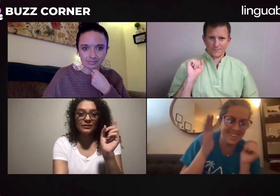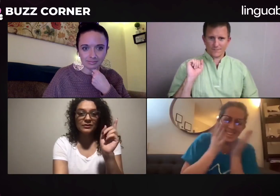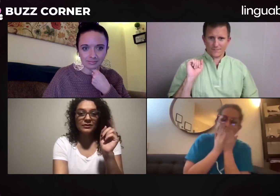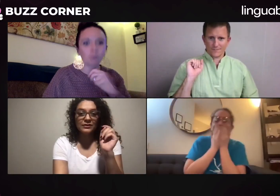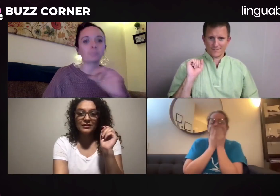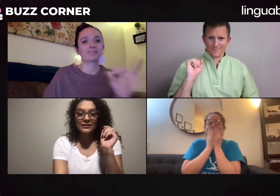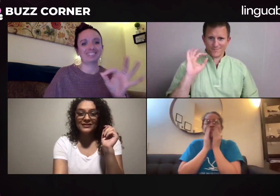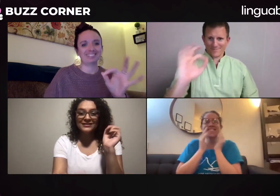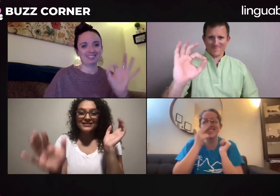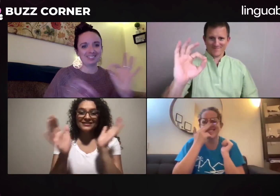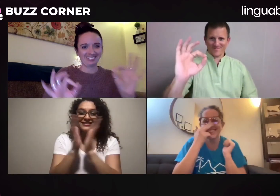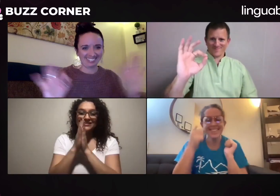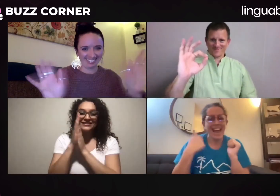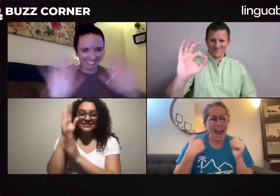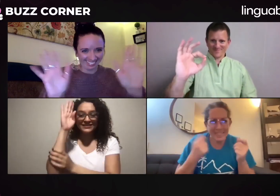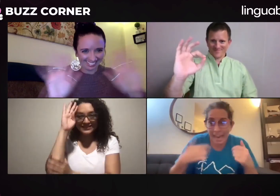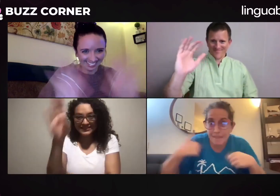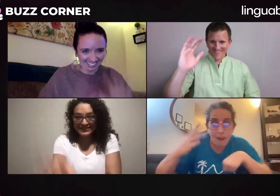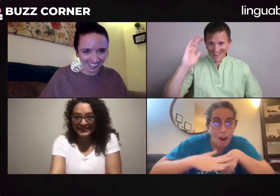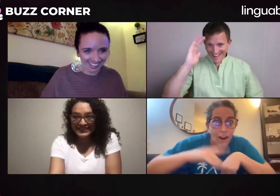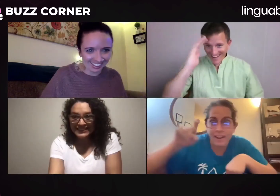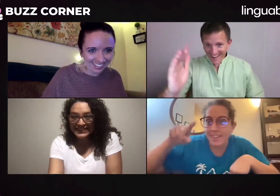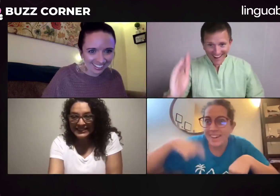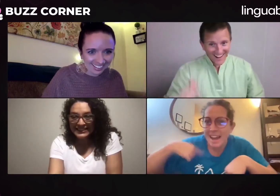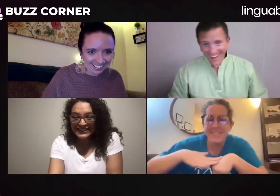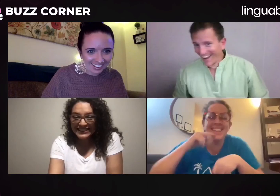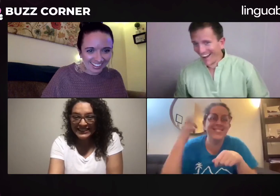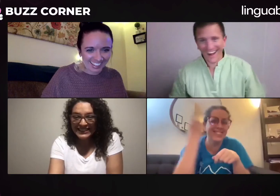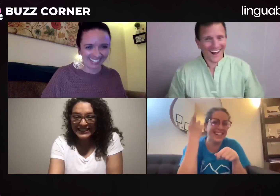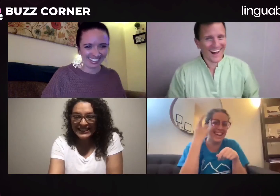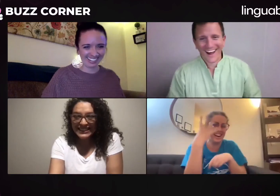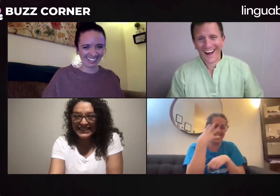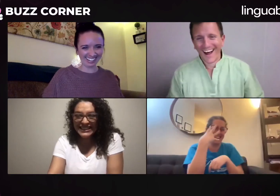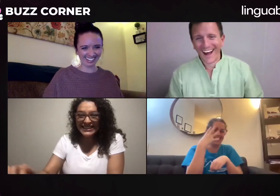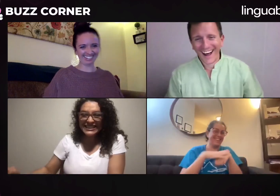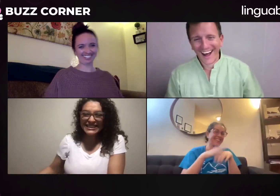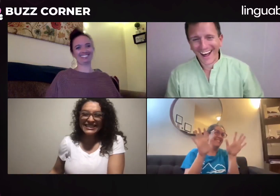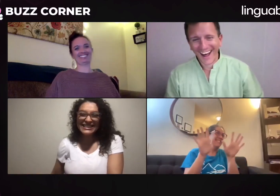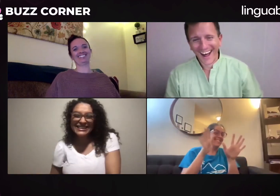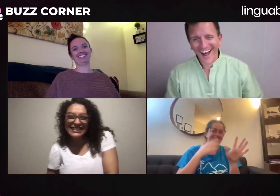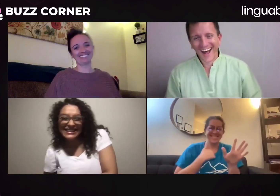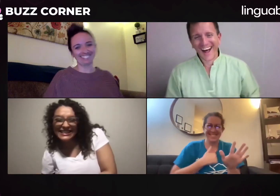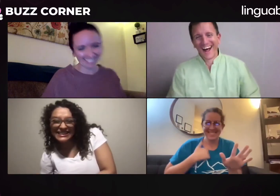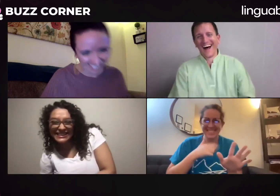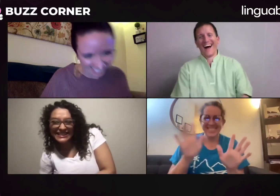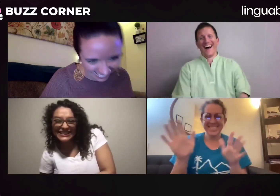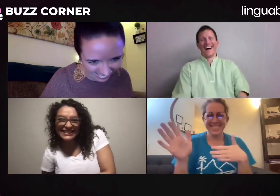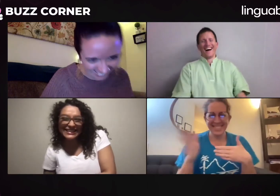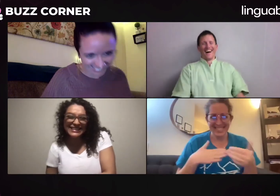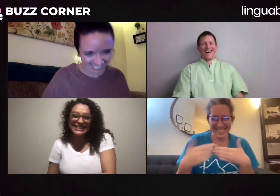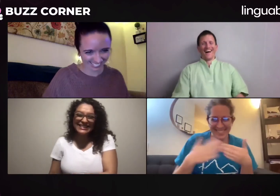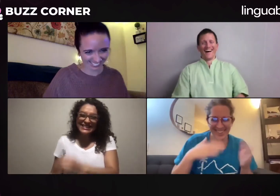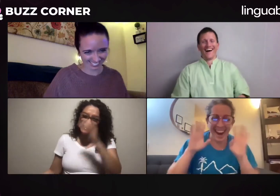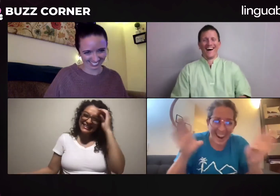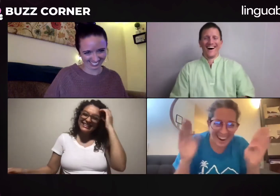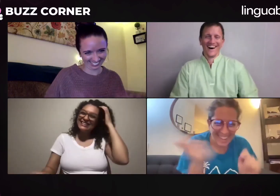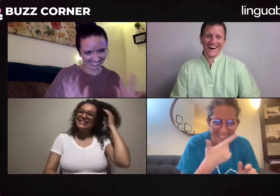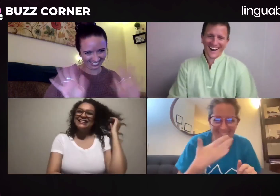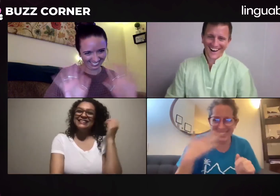Hi. Oh, my gosh. I wasn't sure if I was on or whatnot. Oh, I was struggling anyway. Okay, Well, hello, everybody.